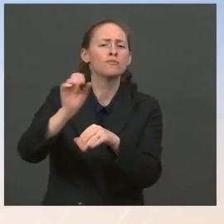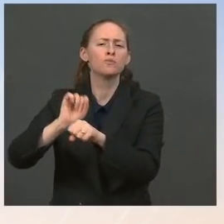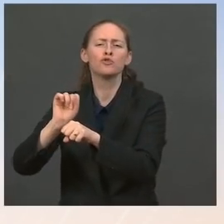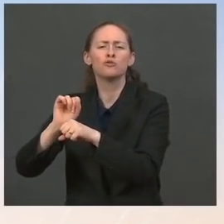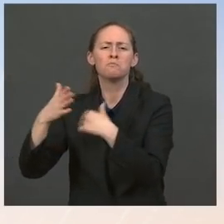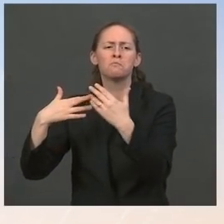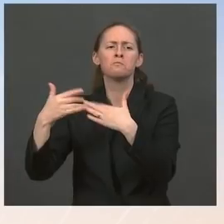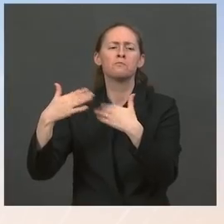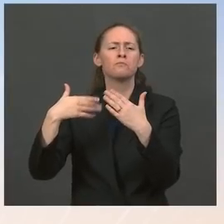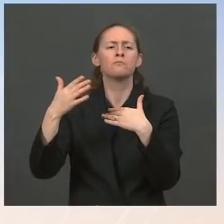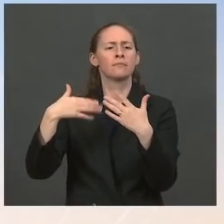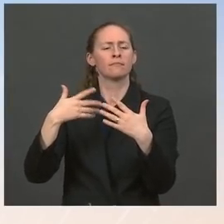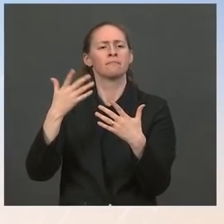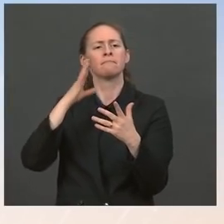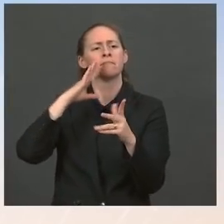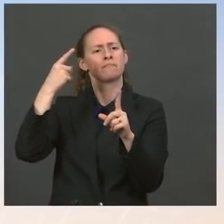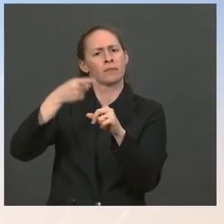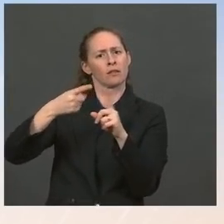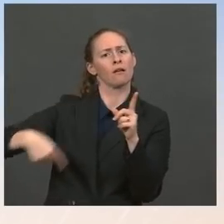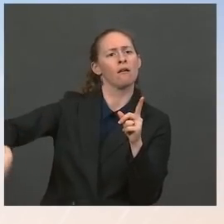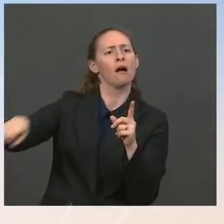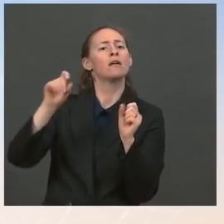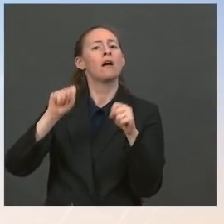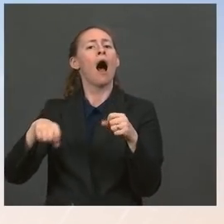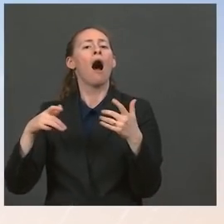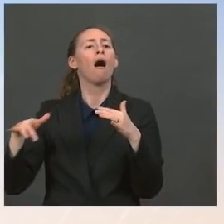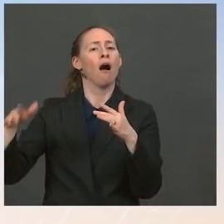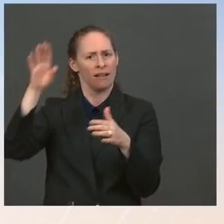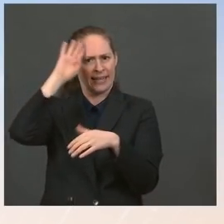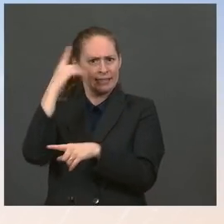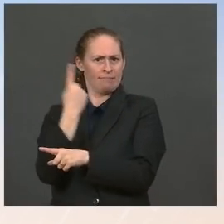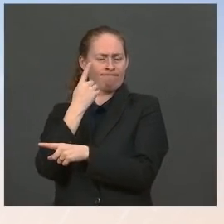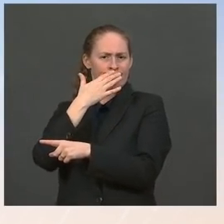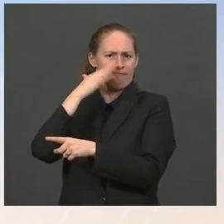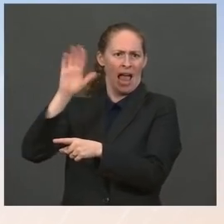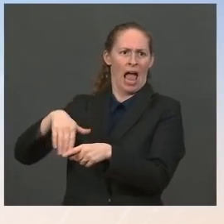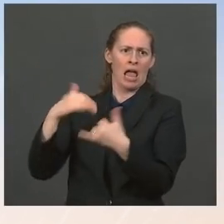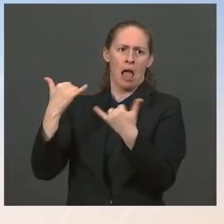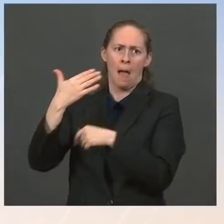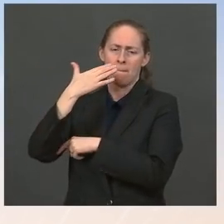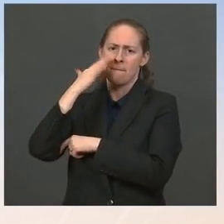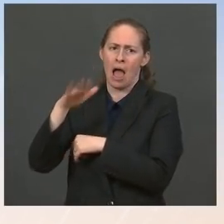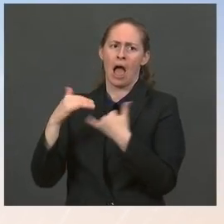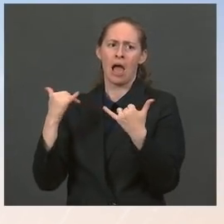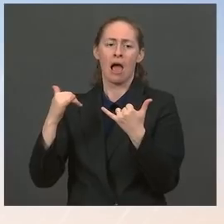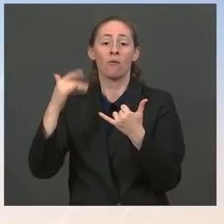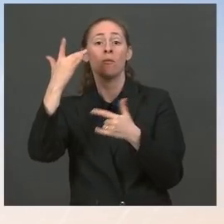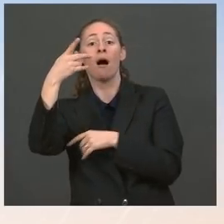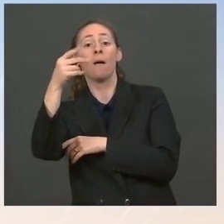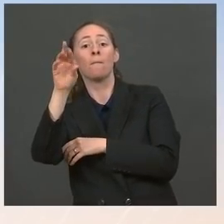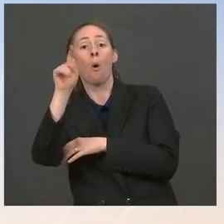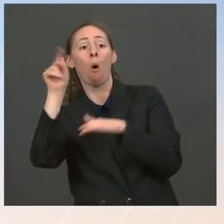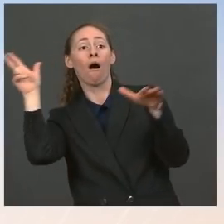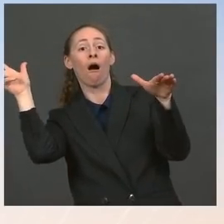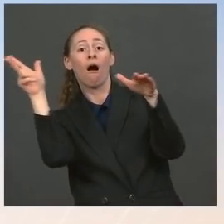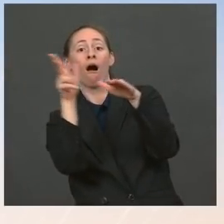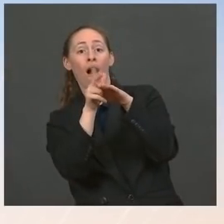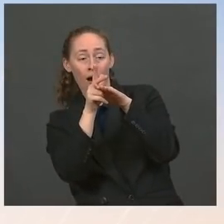I mean, it's very clear that there's an issue with what happens when they get to the gate of a port, for example. And that largely has to do with compensation structures